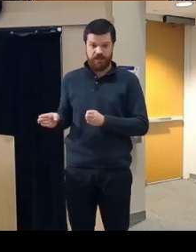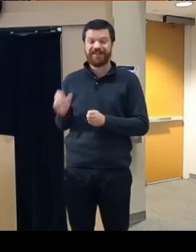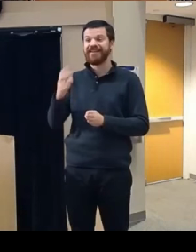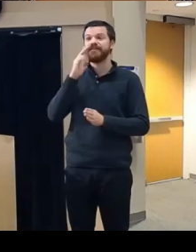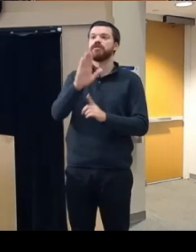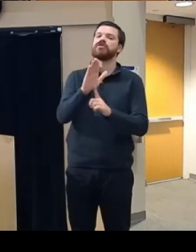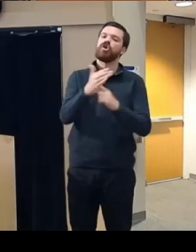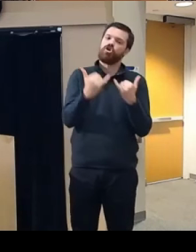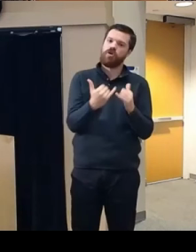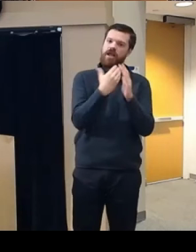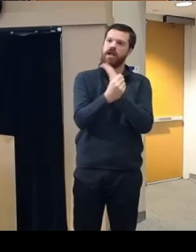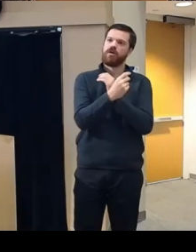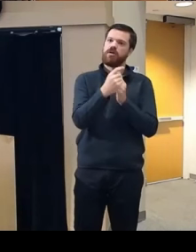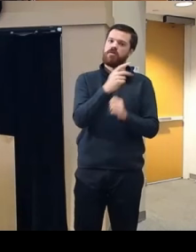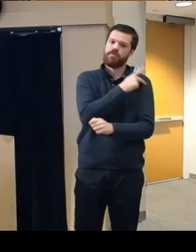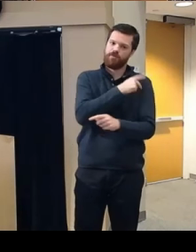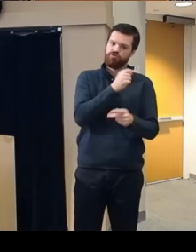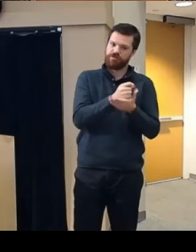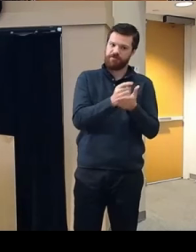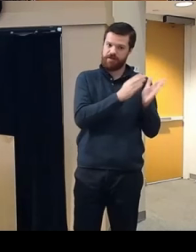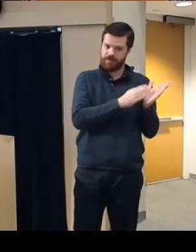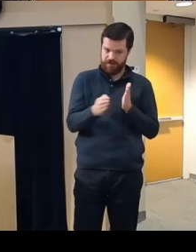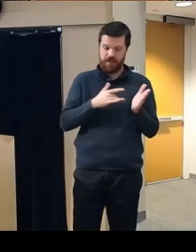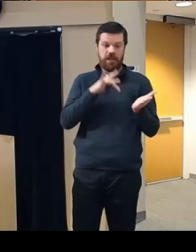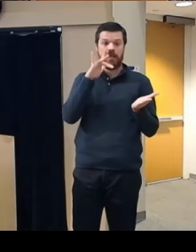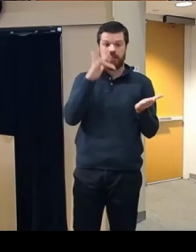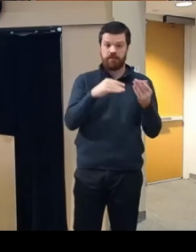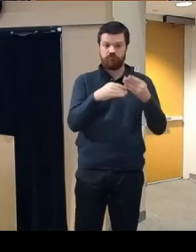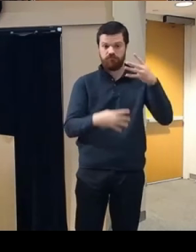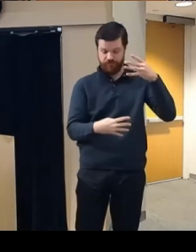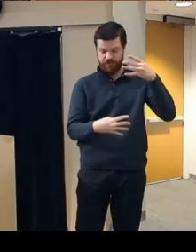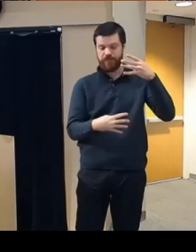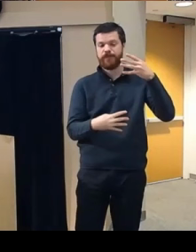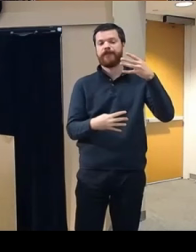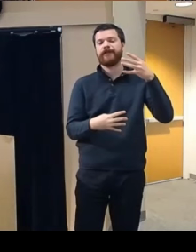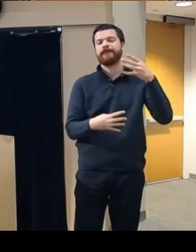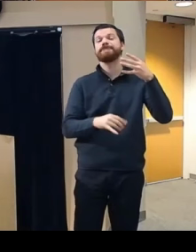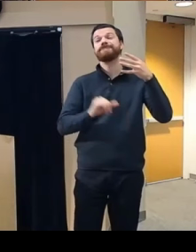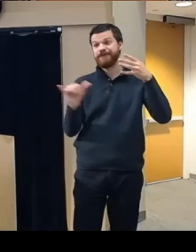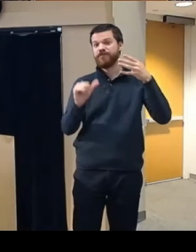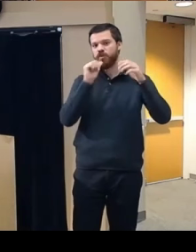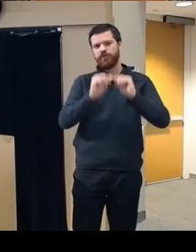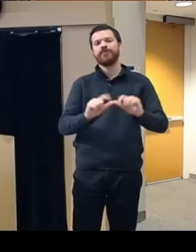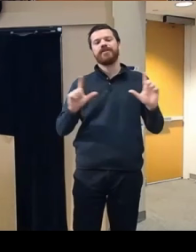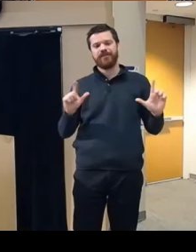alation treatment plan I can see effective from and effective to and that will also bring up this